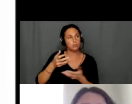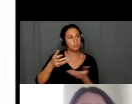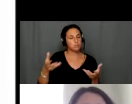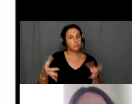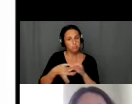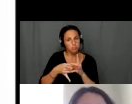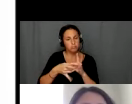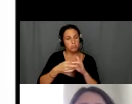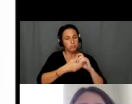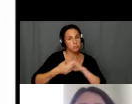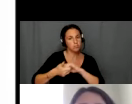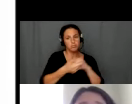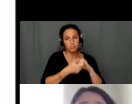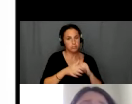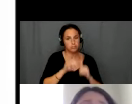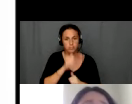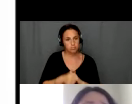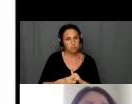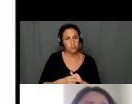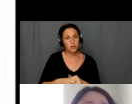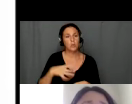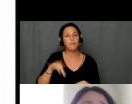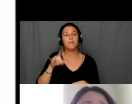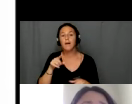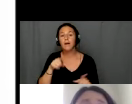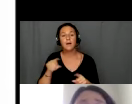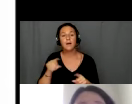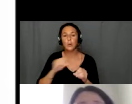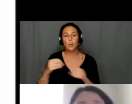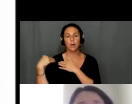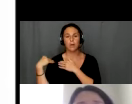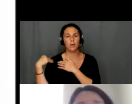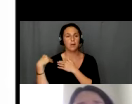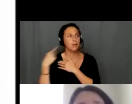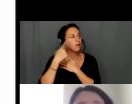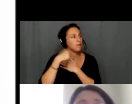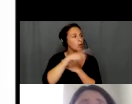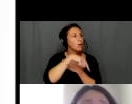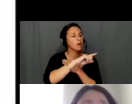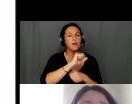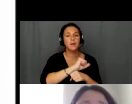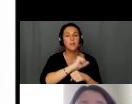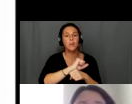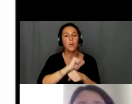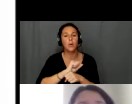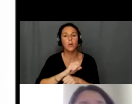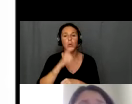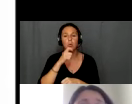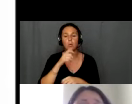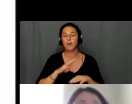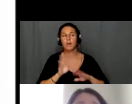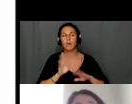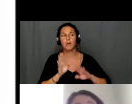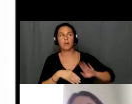And then we found that little to no accountability, since for employers who seek to evade responsibility by hiding behind farm labor